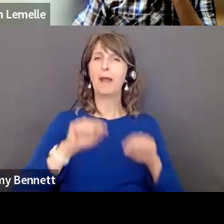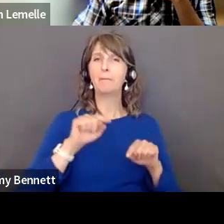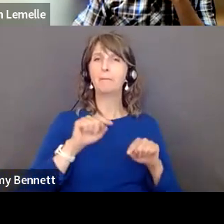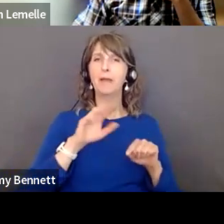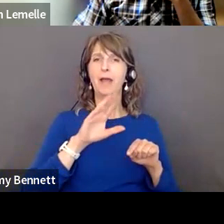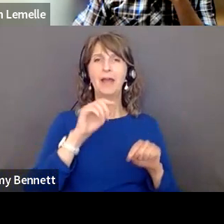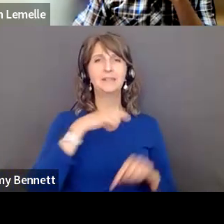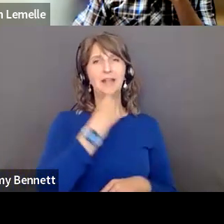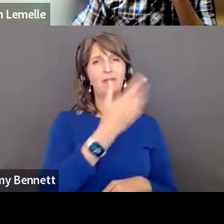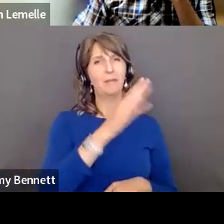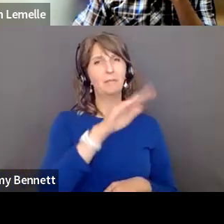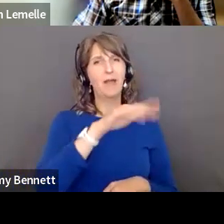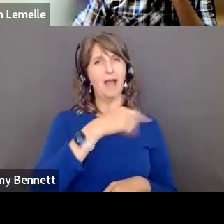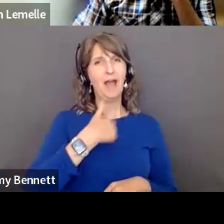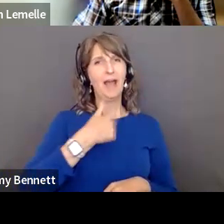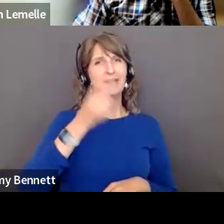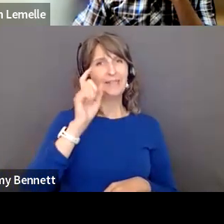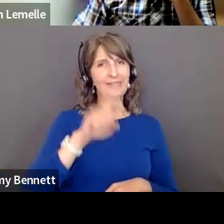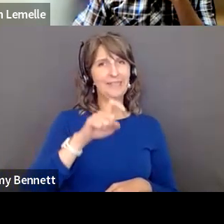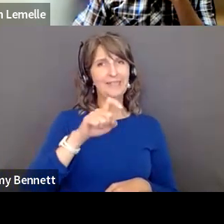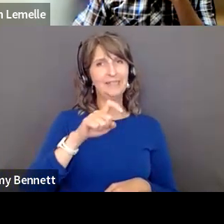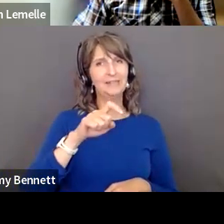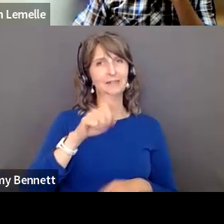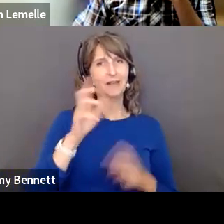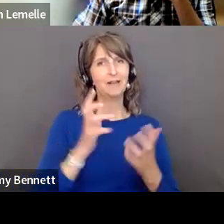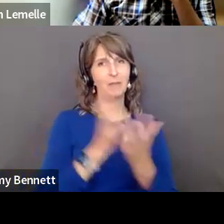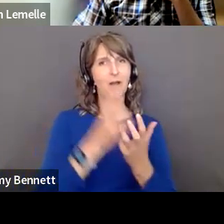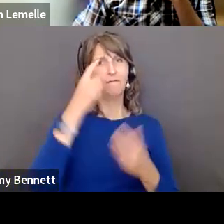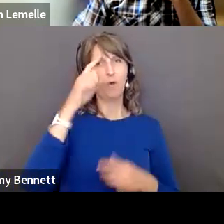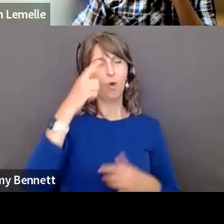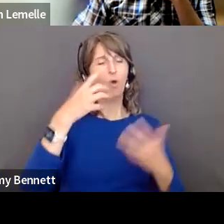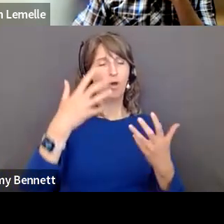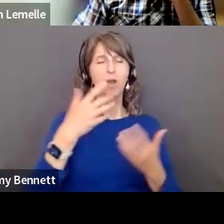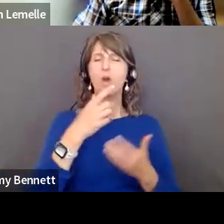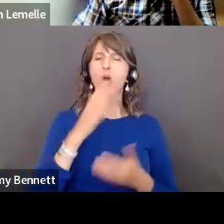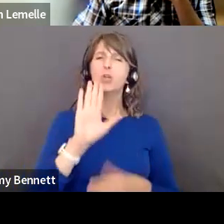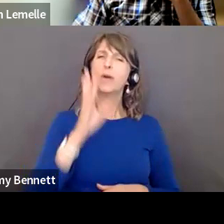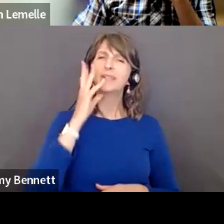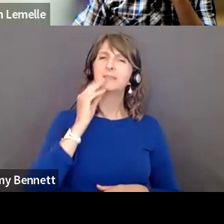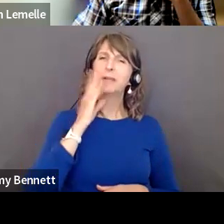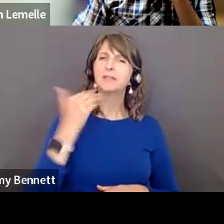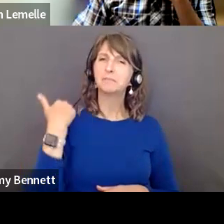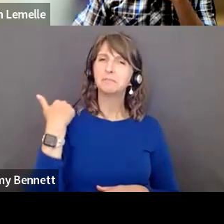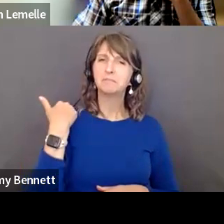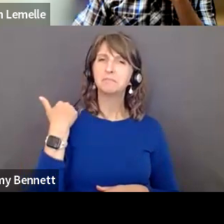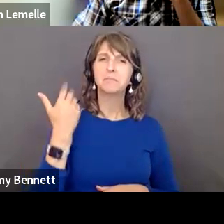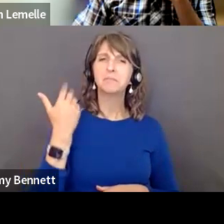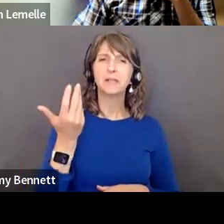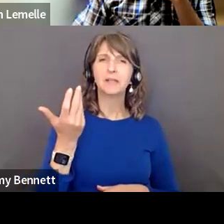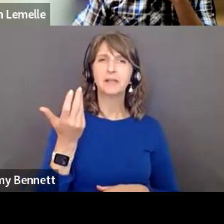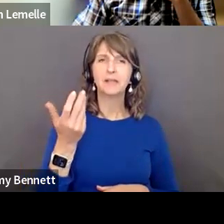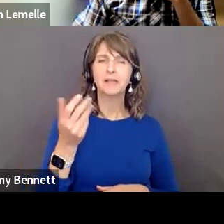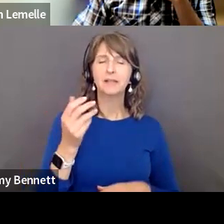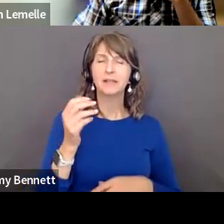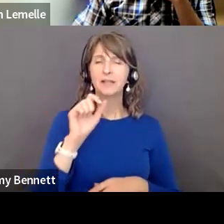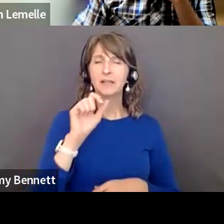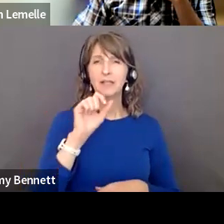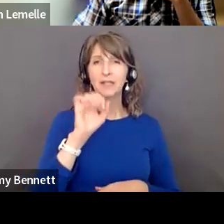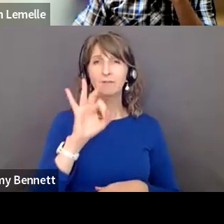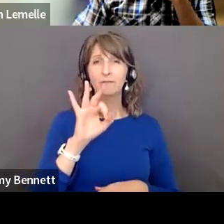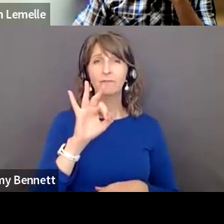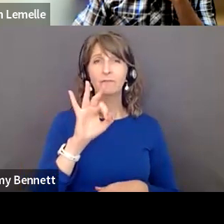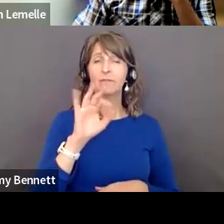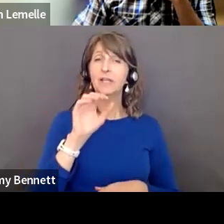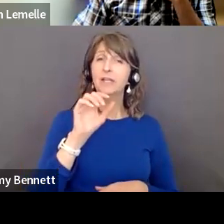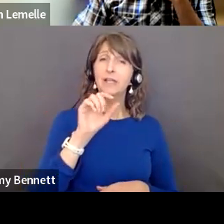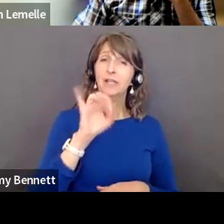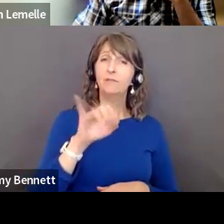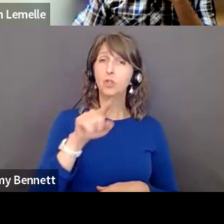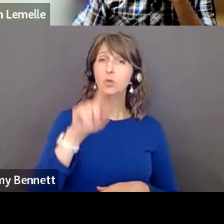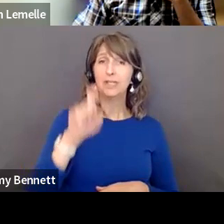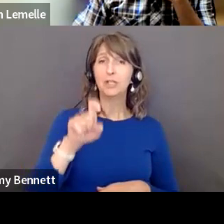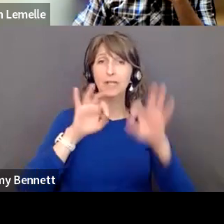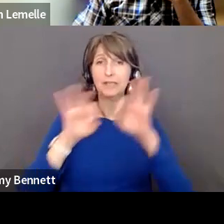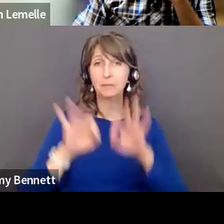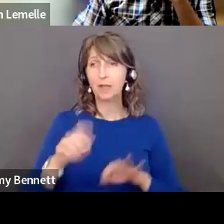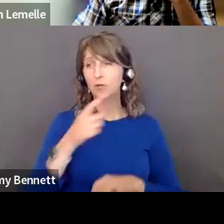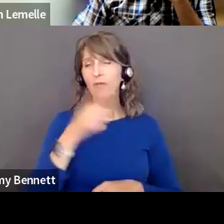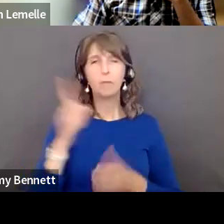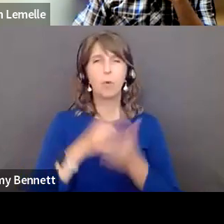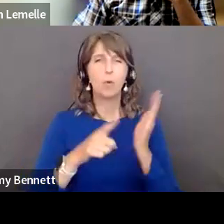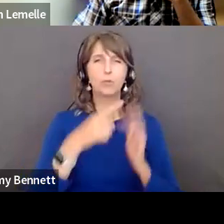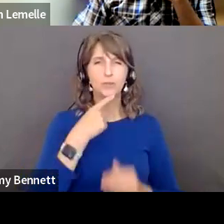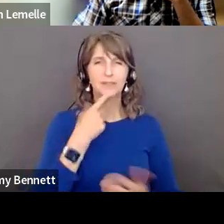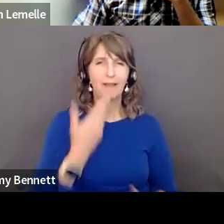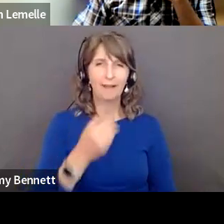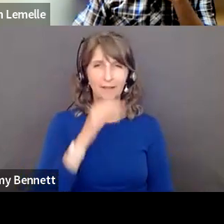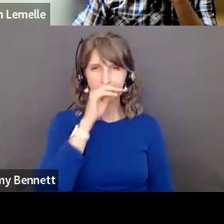What are some of those experiences that you've had? You know if if you were on this call with them instead of me you know what would you want to say